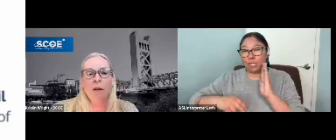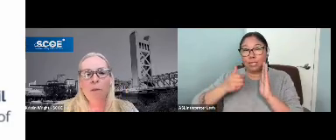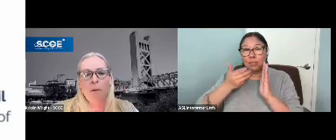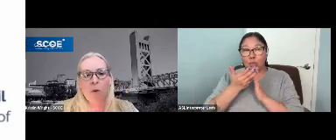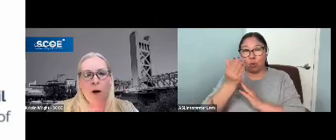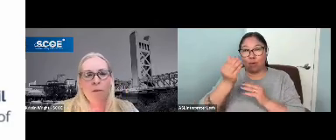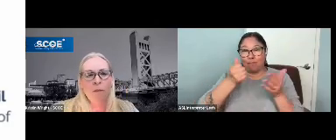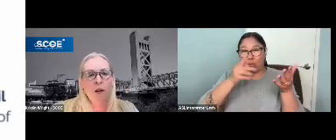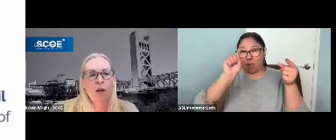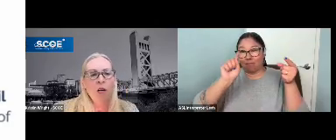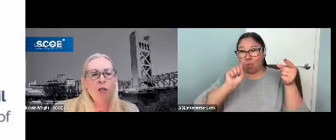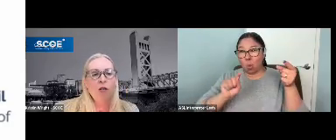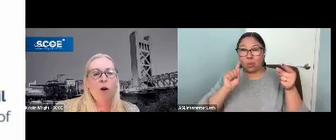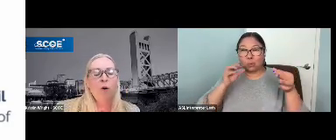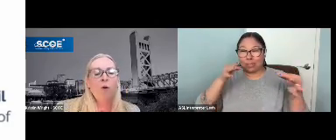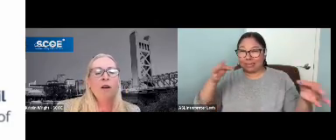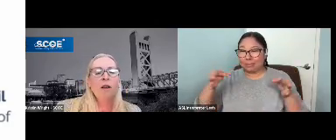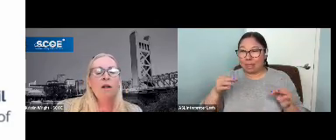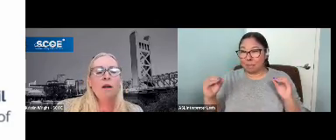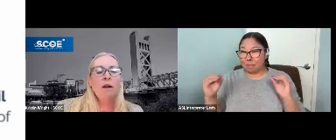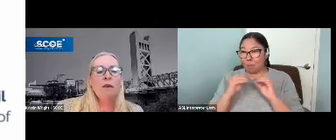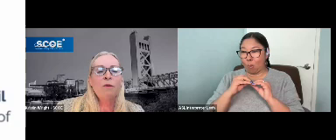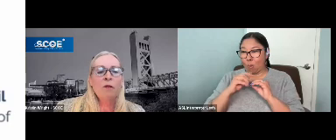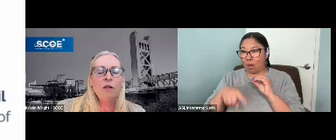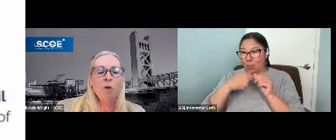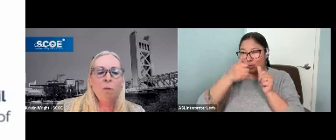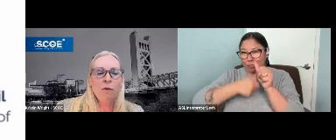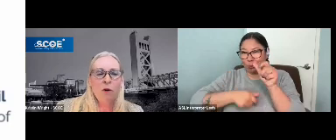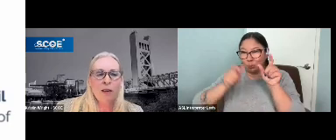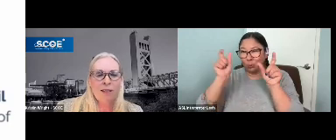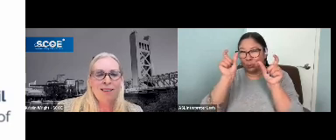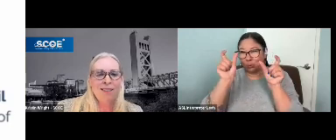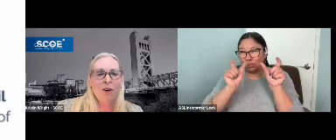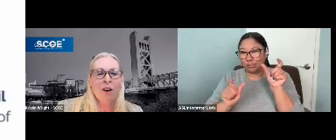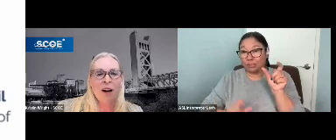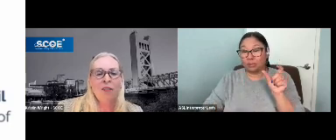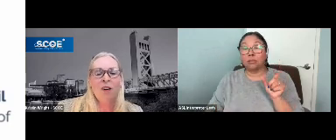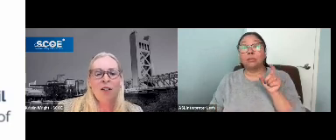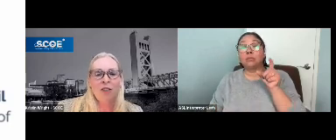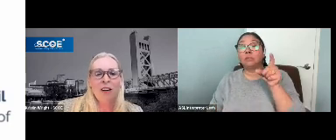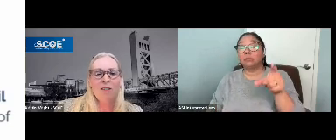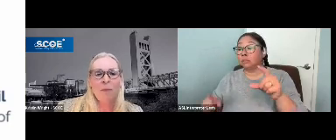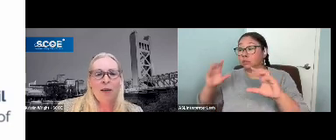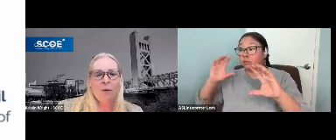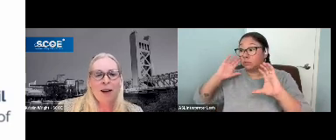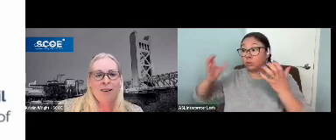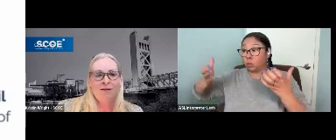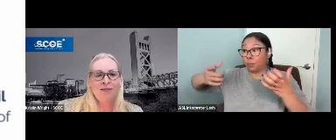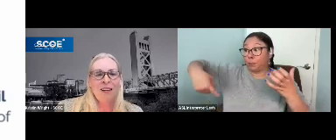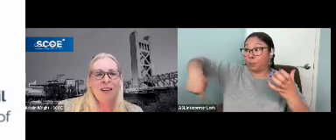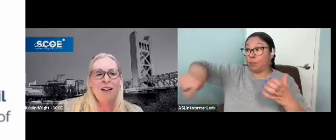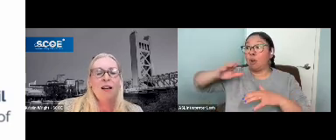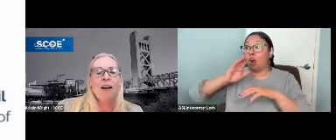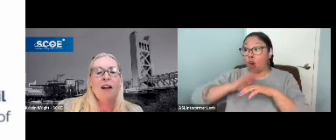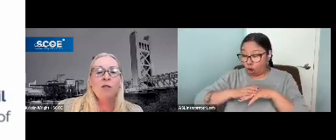about them a little bit more. So for this group of students that are on the alternative pathway,